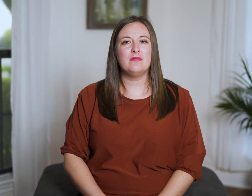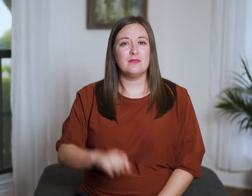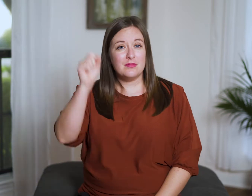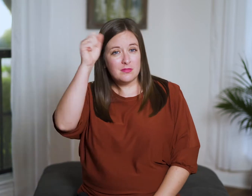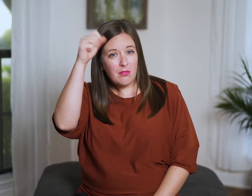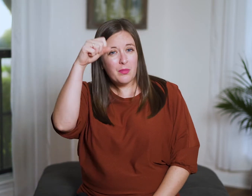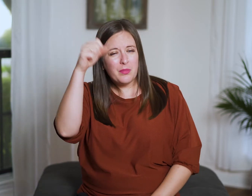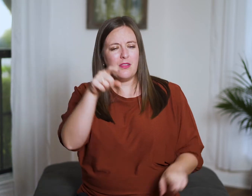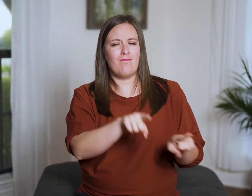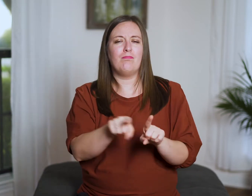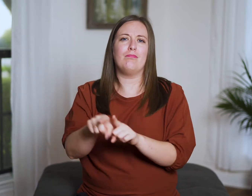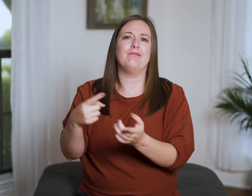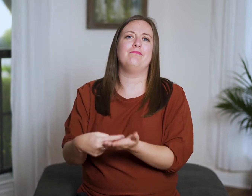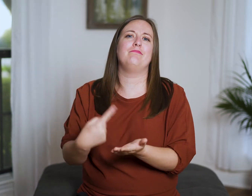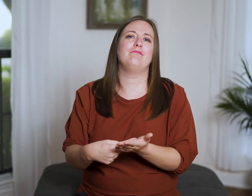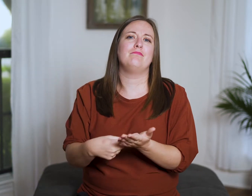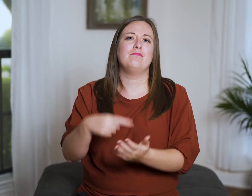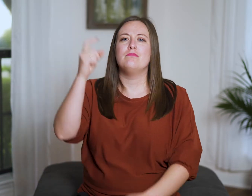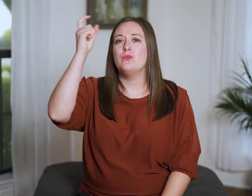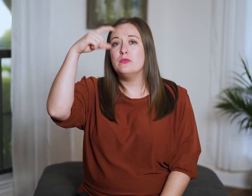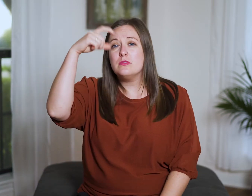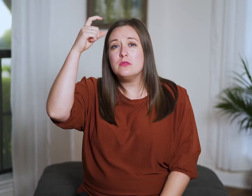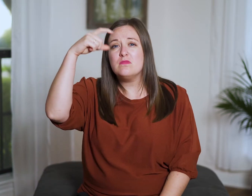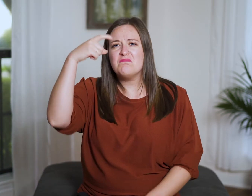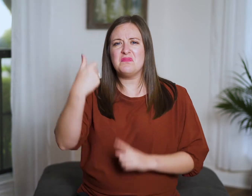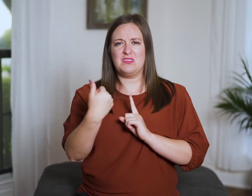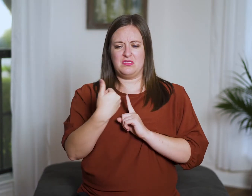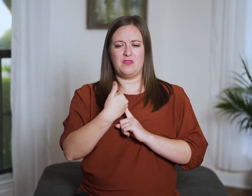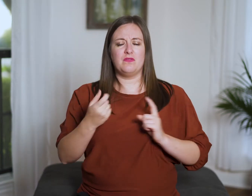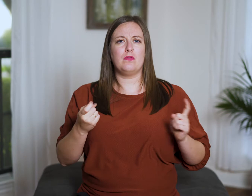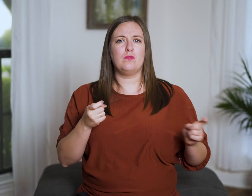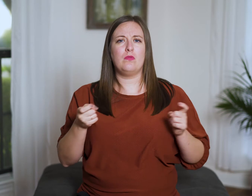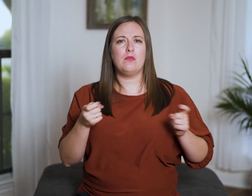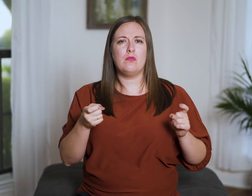Solomon also offers wisdom on self-control,